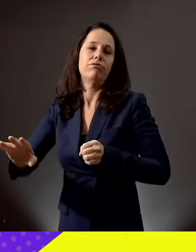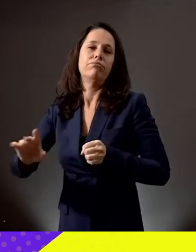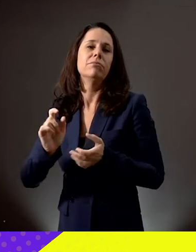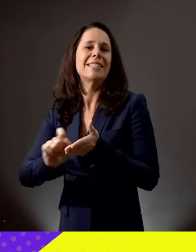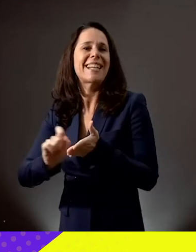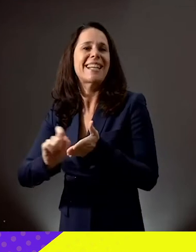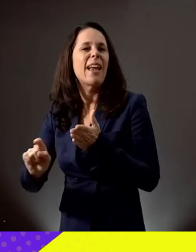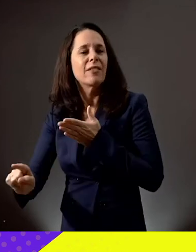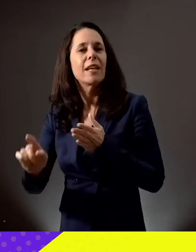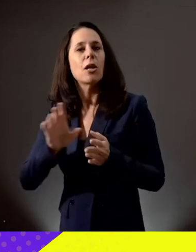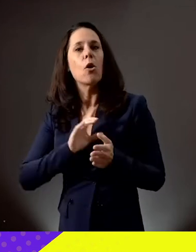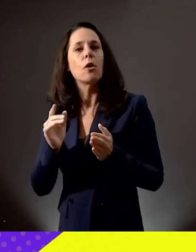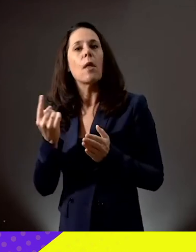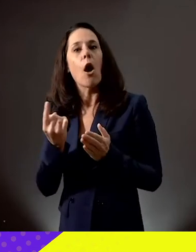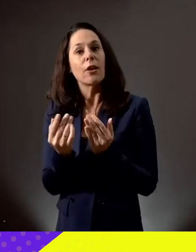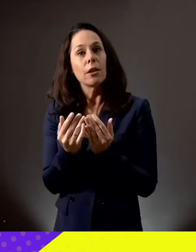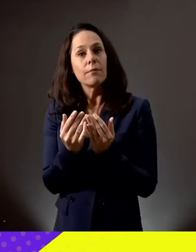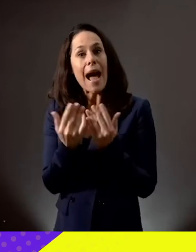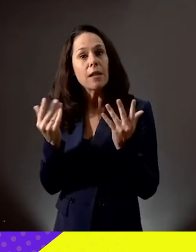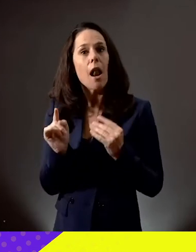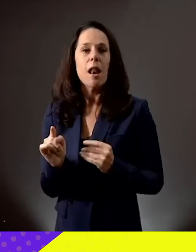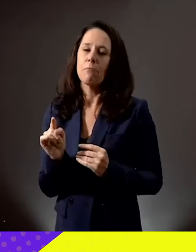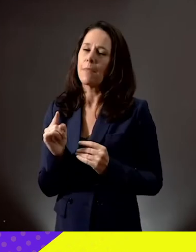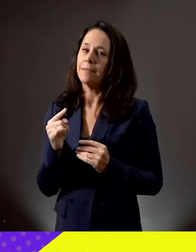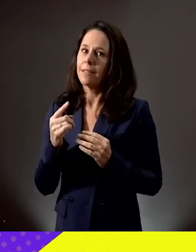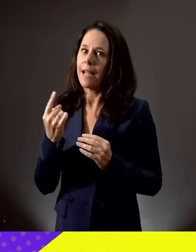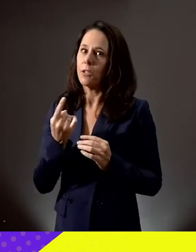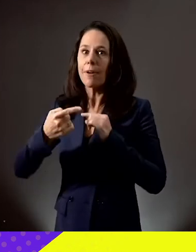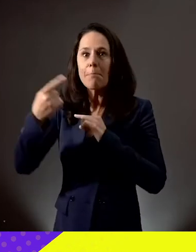but it's about much more: about diversity in the broadest sense of the word.